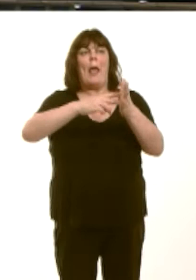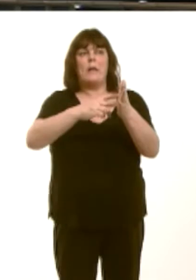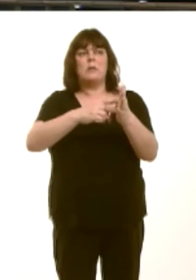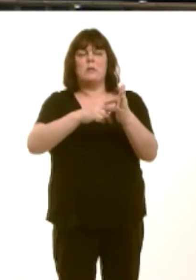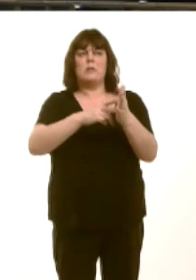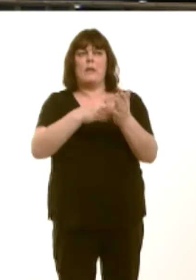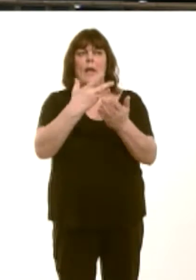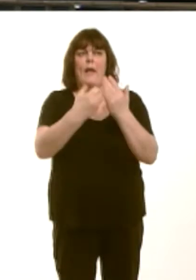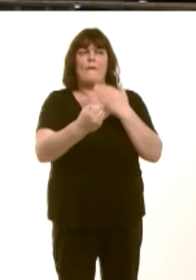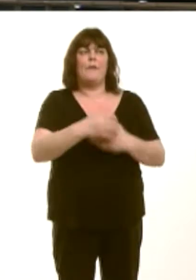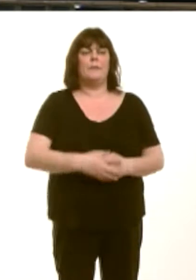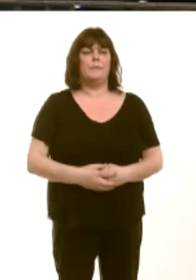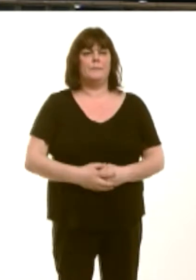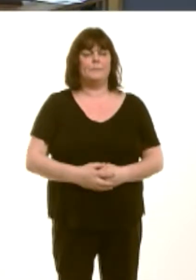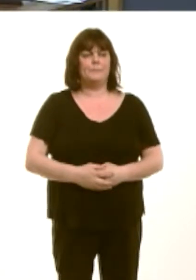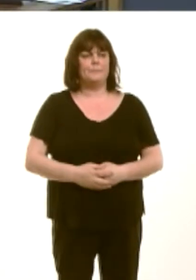Keith Davies: 4.